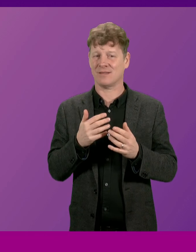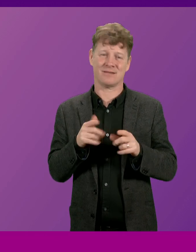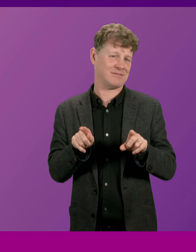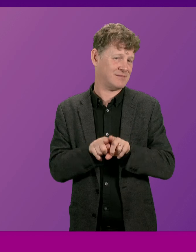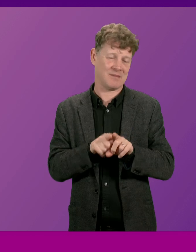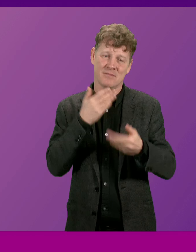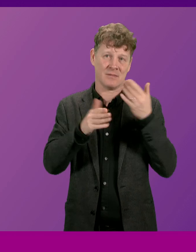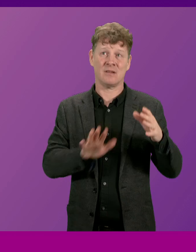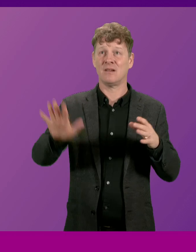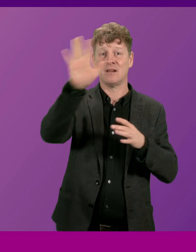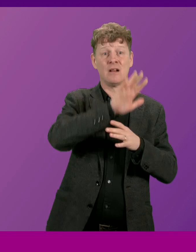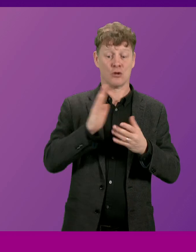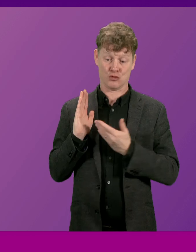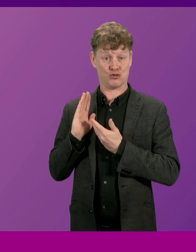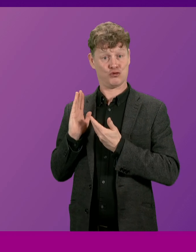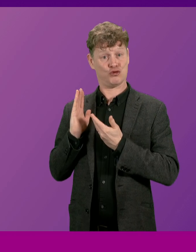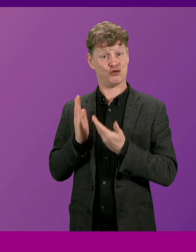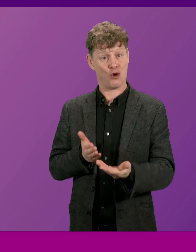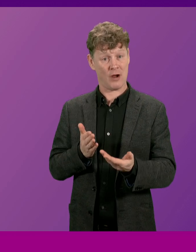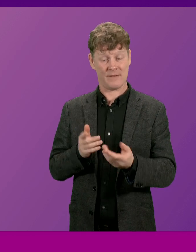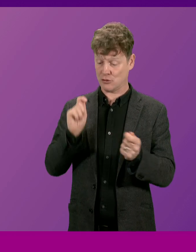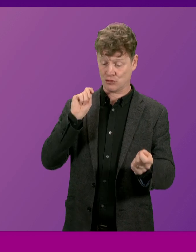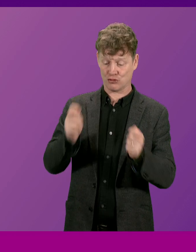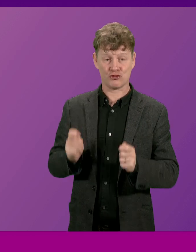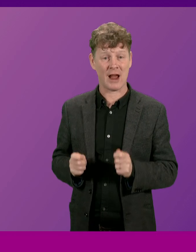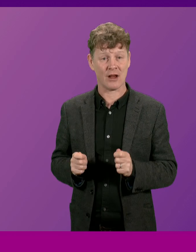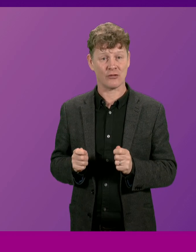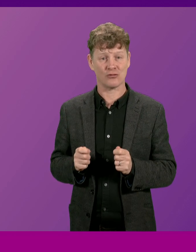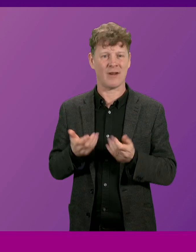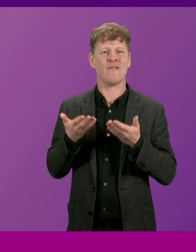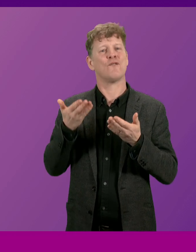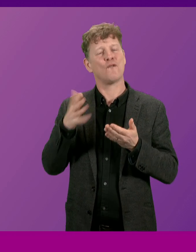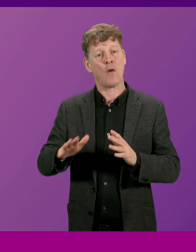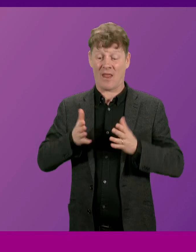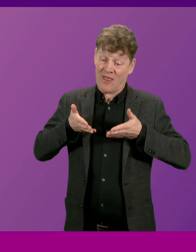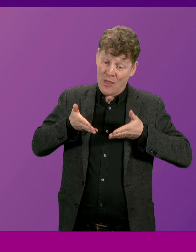changes to service provision are driven by changes in the way in which we support families.